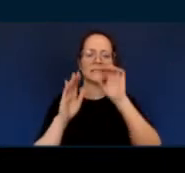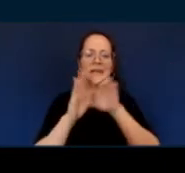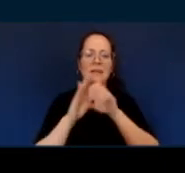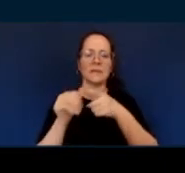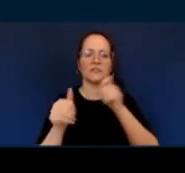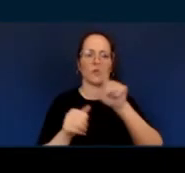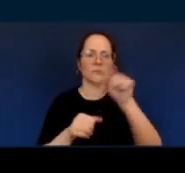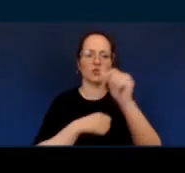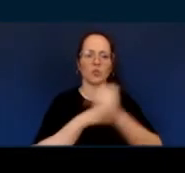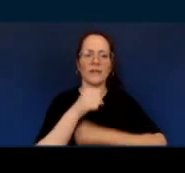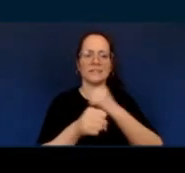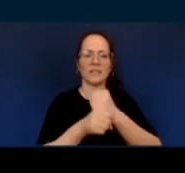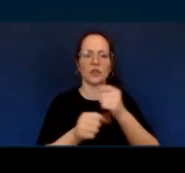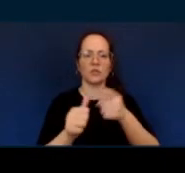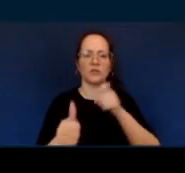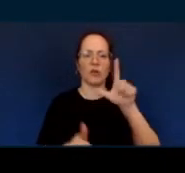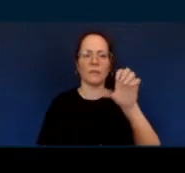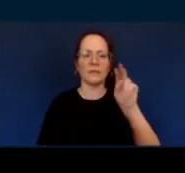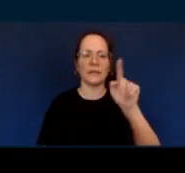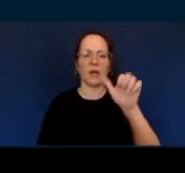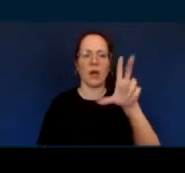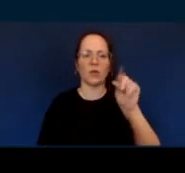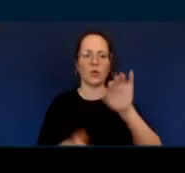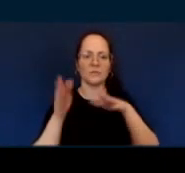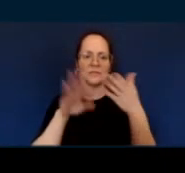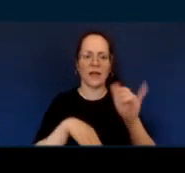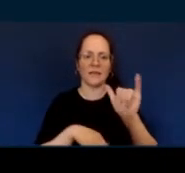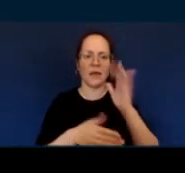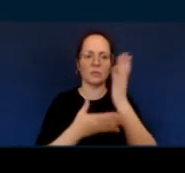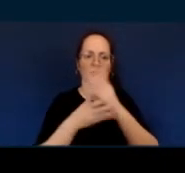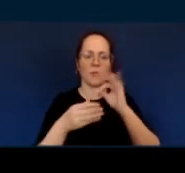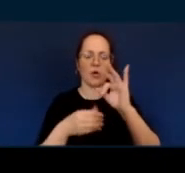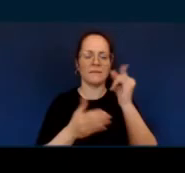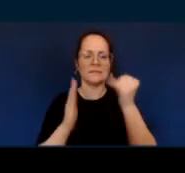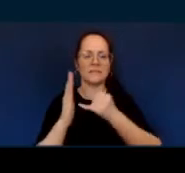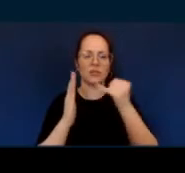AFTER LEONARDO DIED. THESE ARE PART OF A SERIES OF ILLUSTRATION CALL FLAT BOOKS ALL